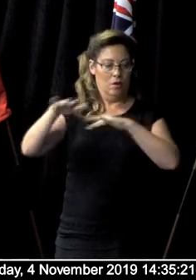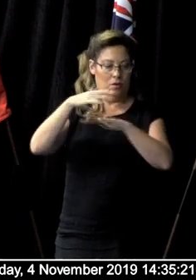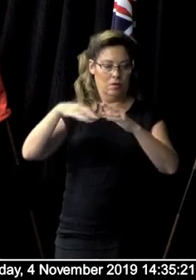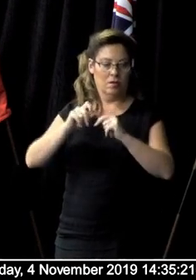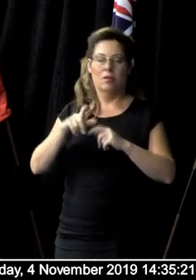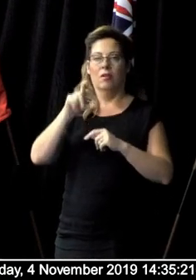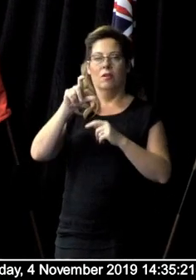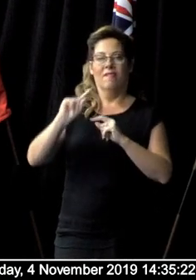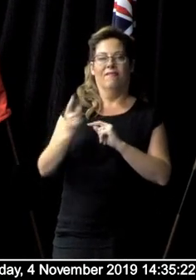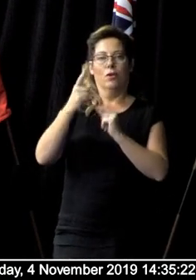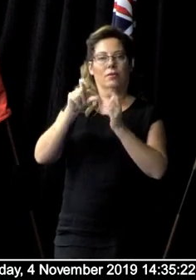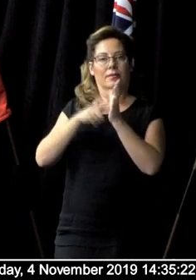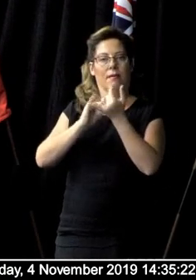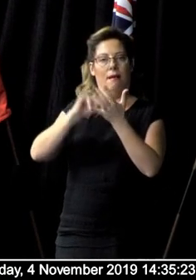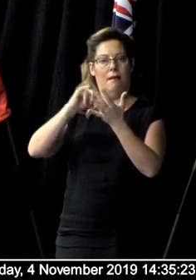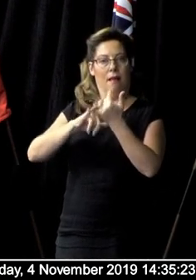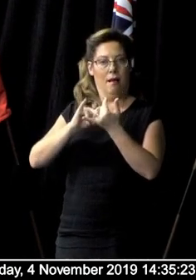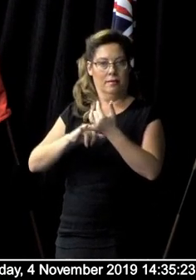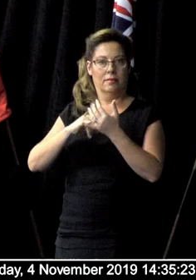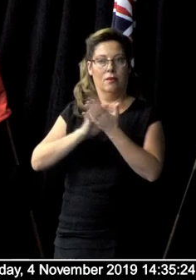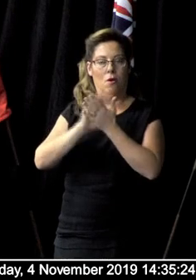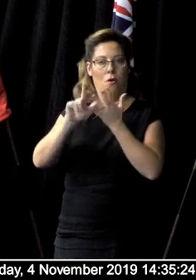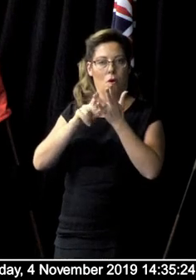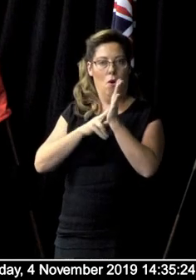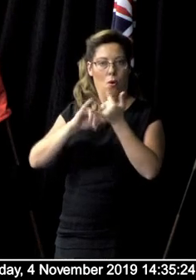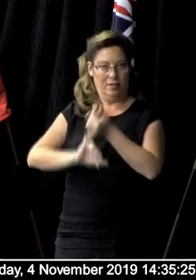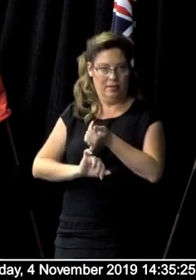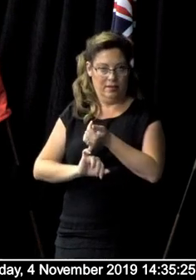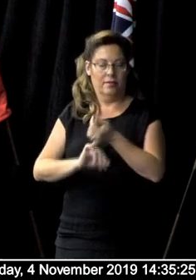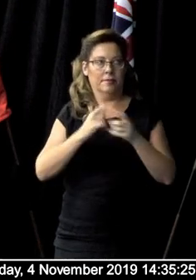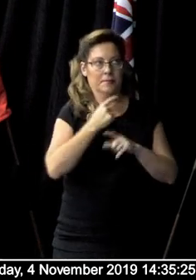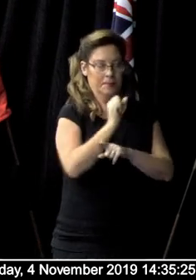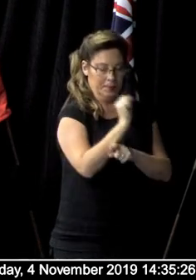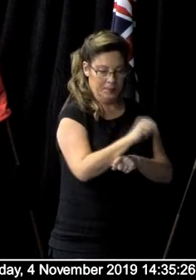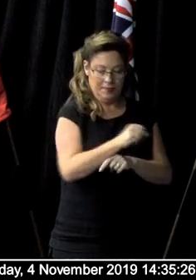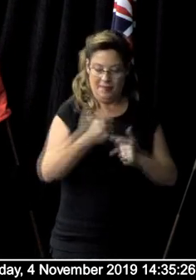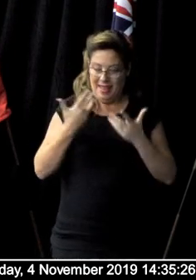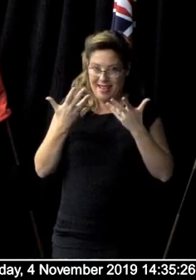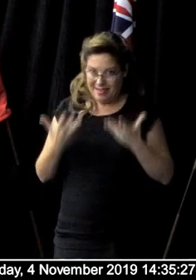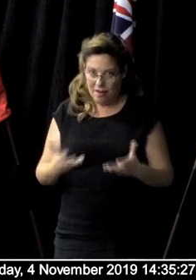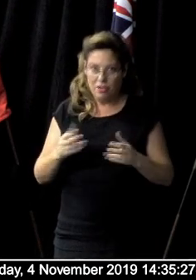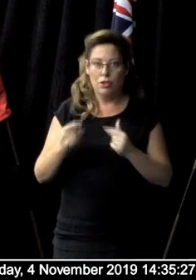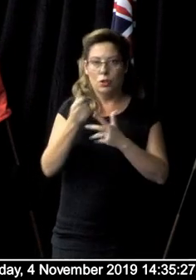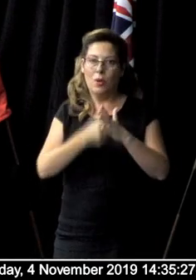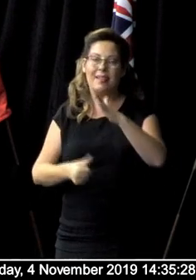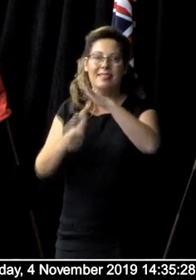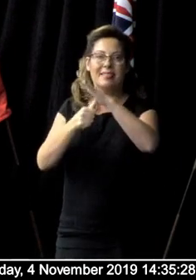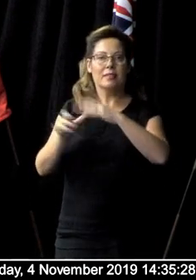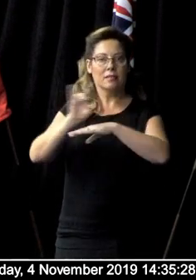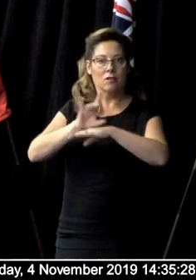Is your current role Senior Consultant of the Community Resource Unit? I – that’s right.